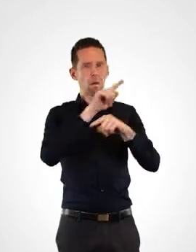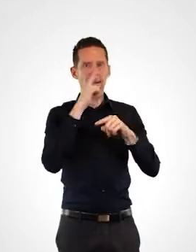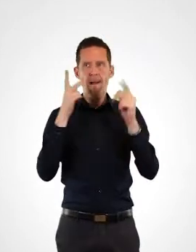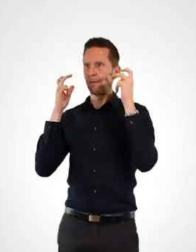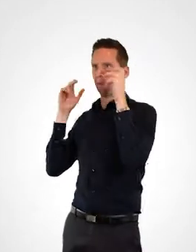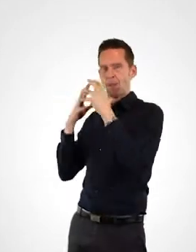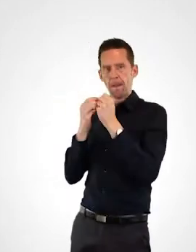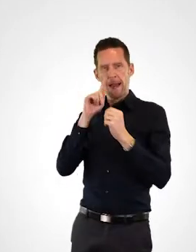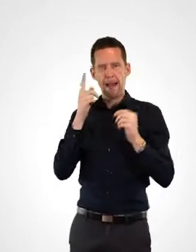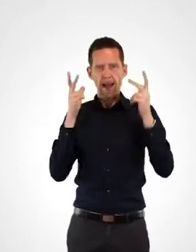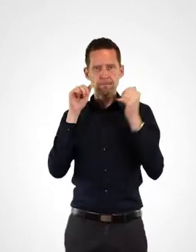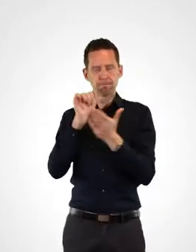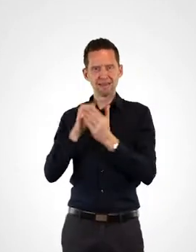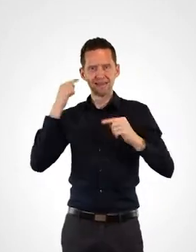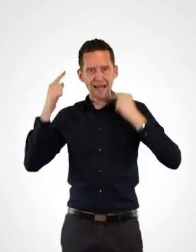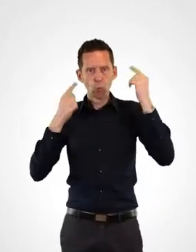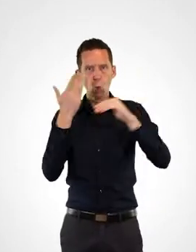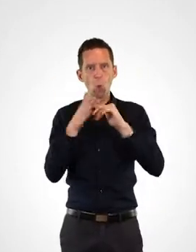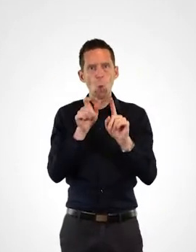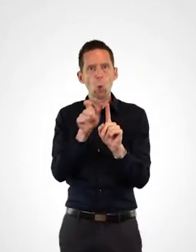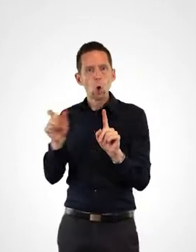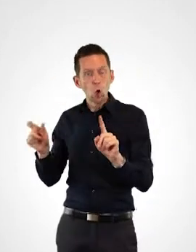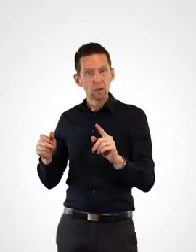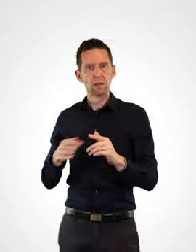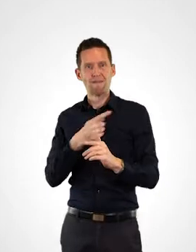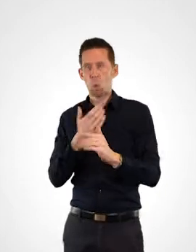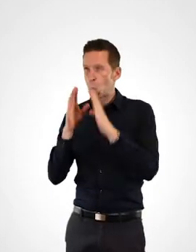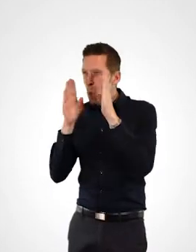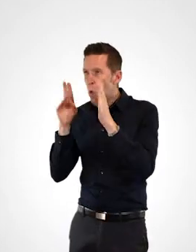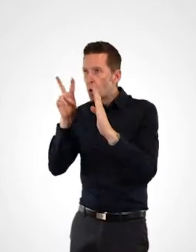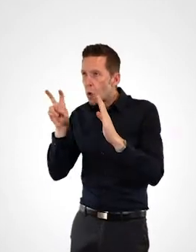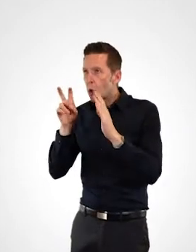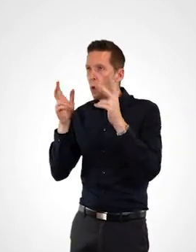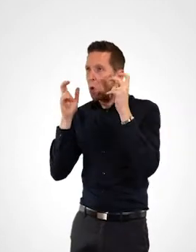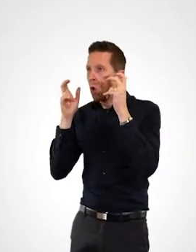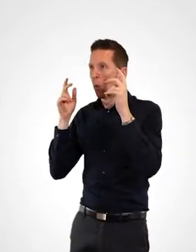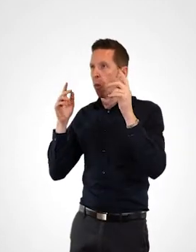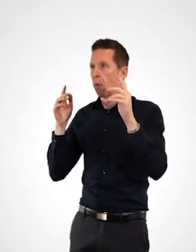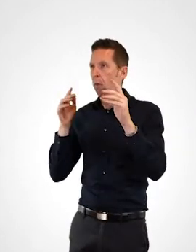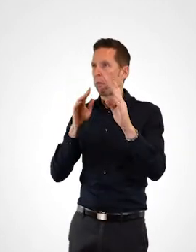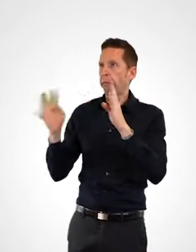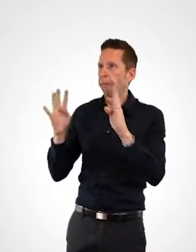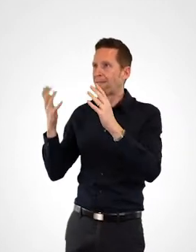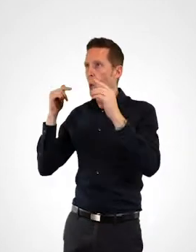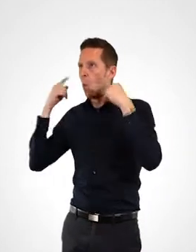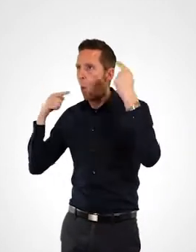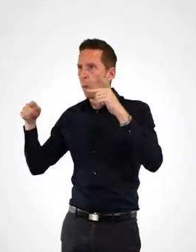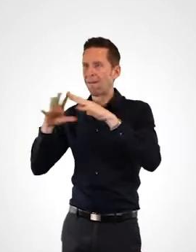they're not hearing the exact sounds of the new words, it takes concentration for them to hear everything,